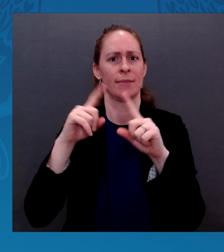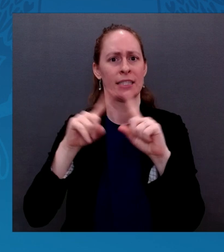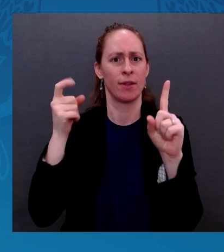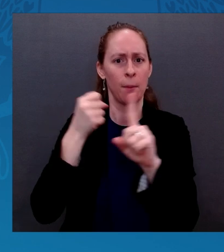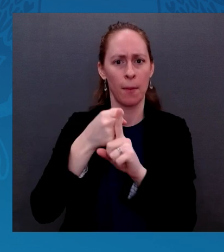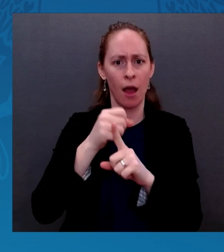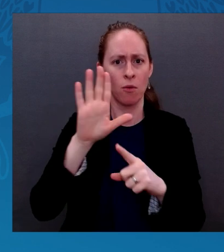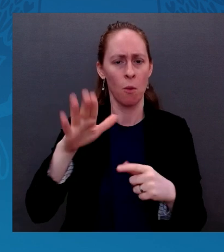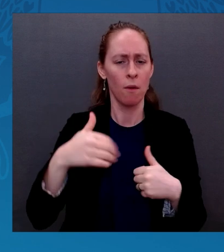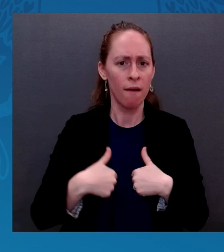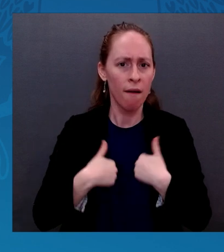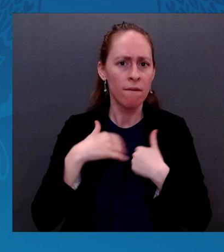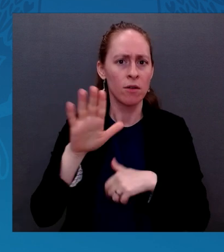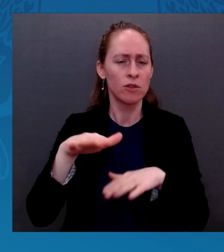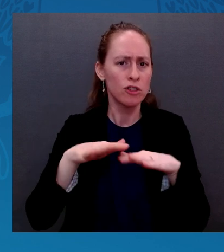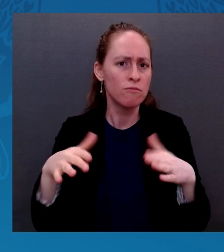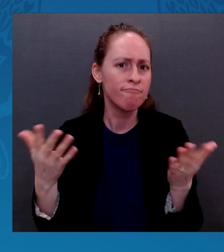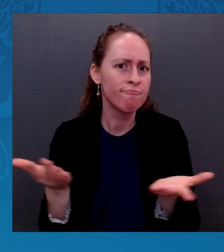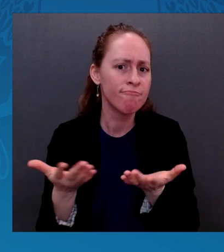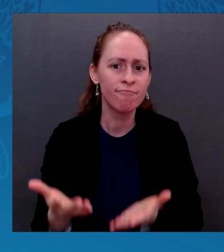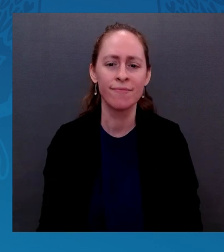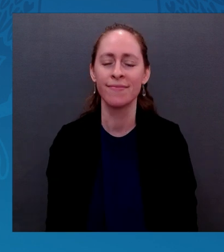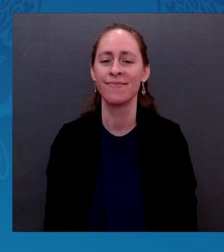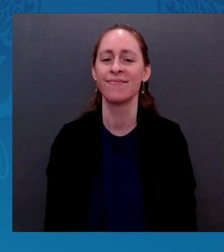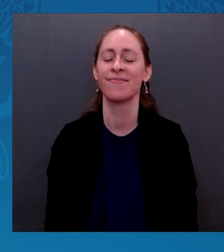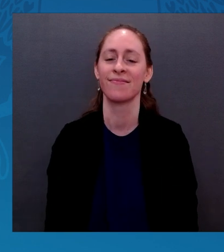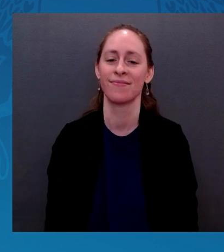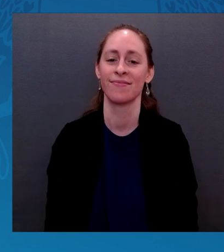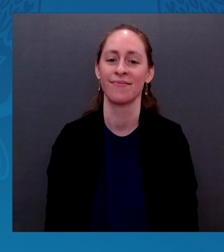and I just want to say hello to everyone here, and it's a pleasure to be here.